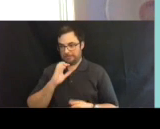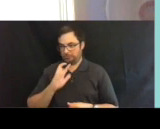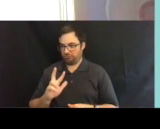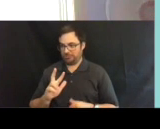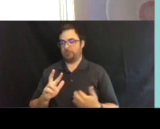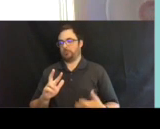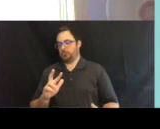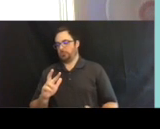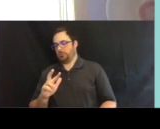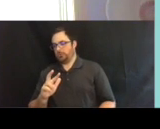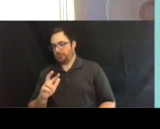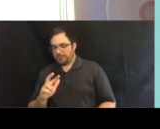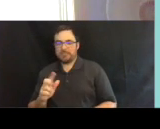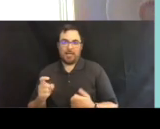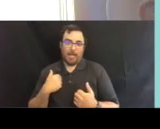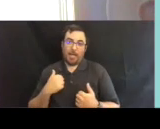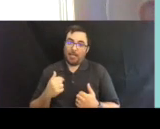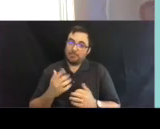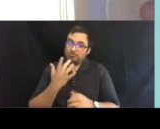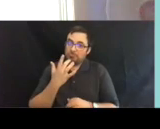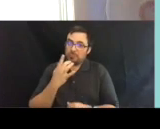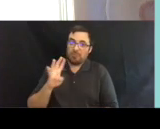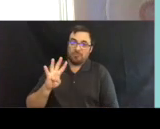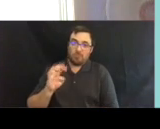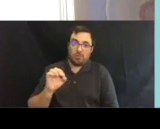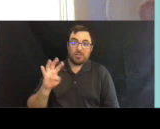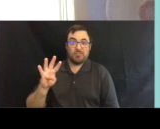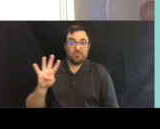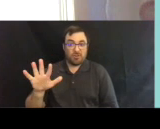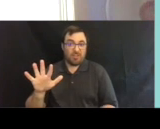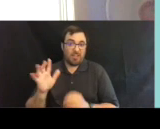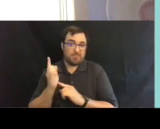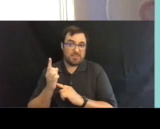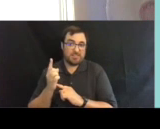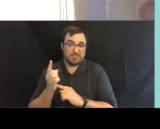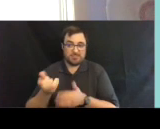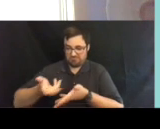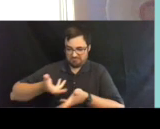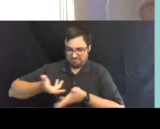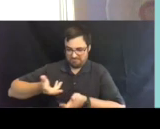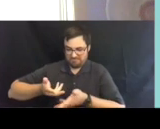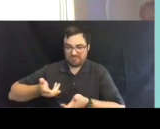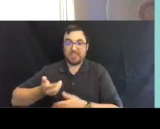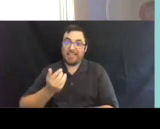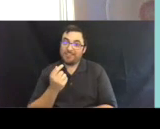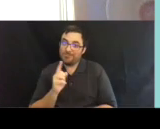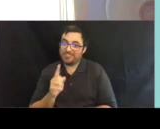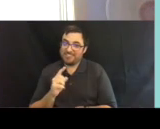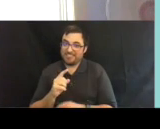40 to 45 minutes of time with the kid. And preferably if they could meet twice